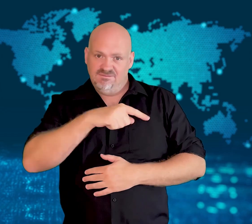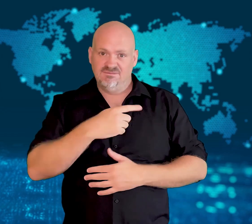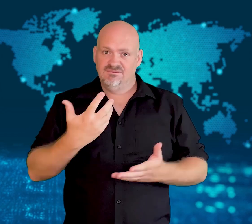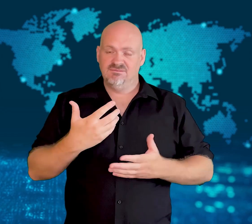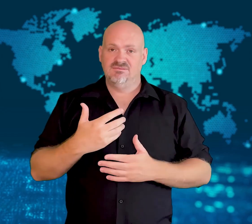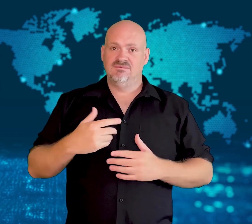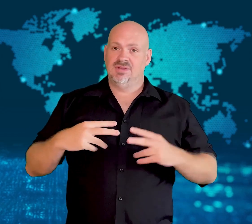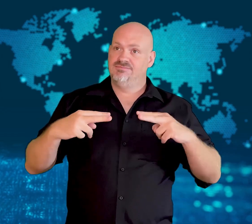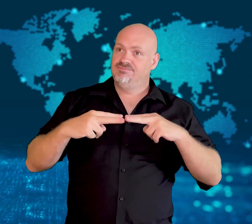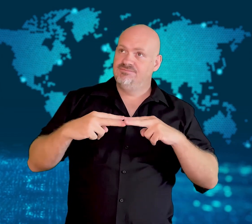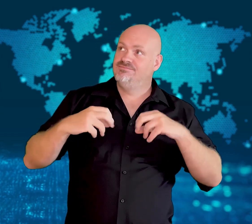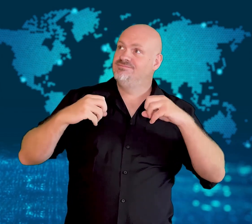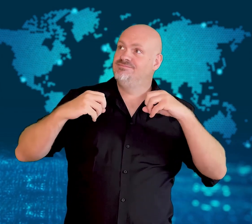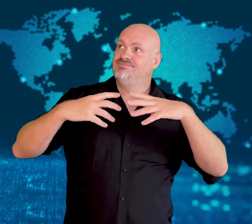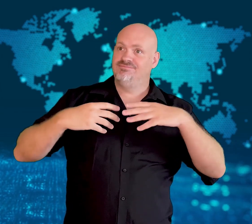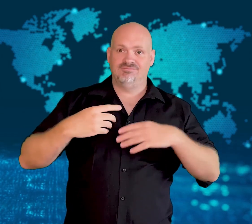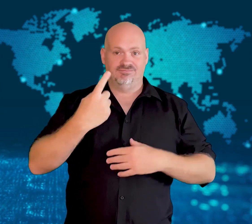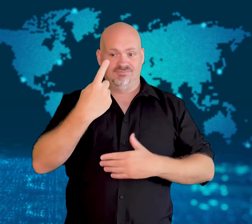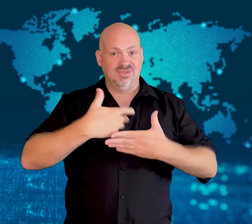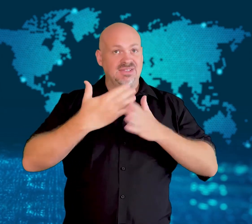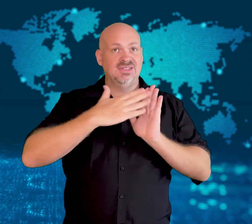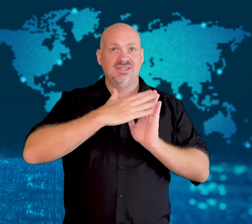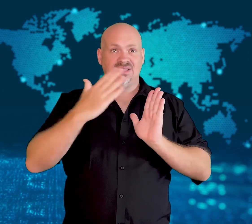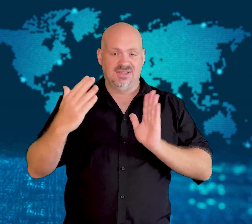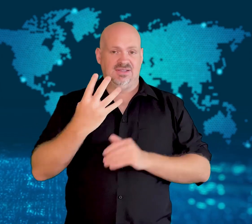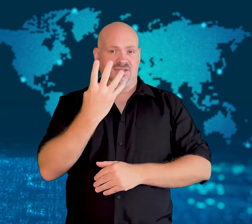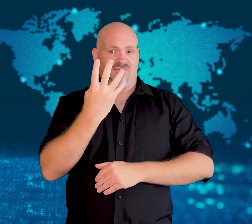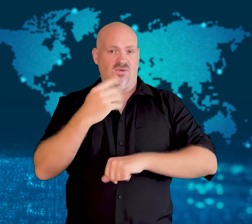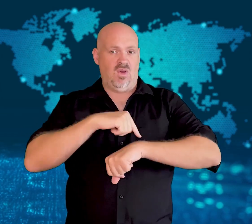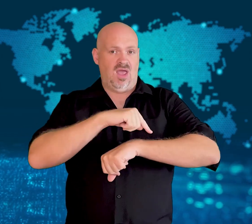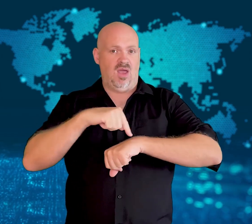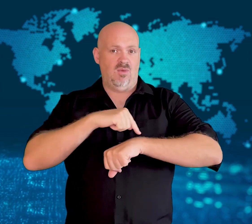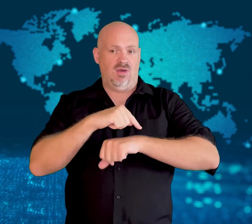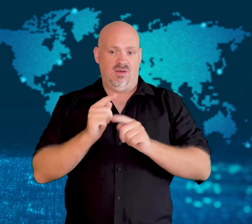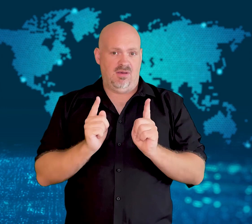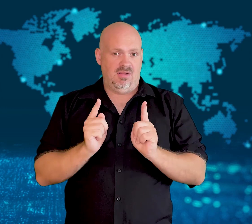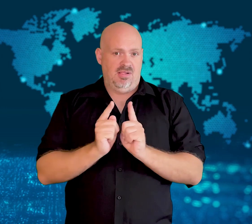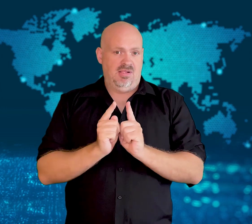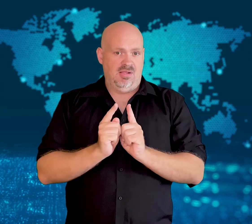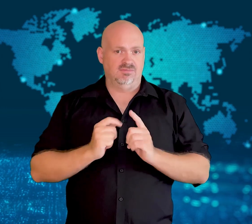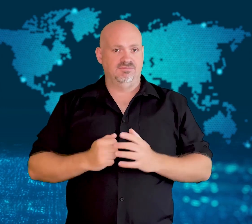One blast hit the seventh floor of a tall building in Gaza City,